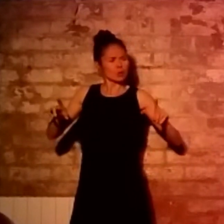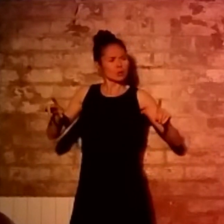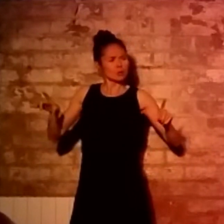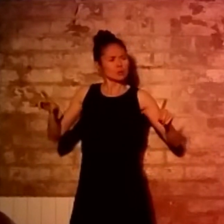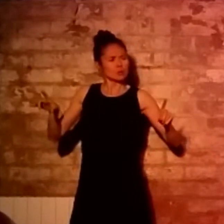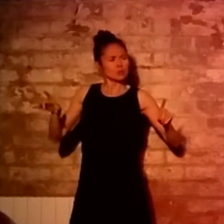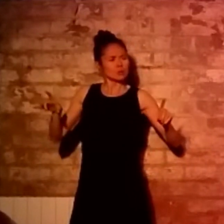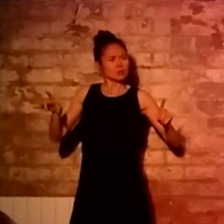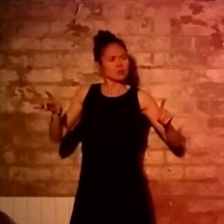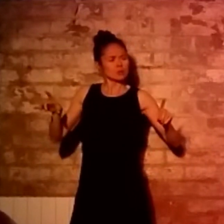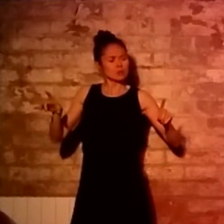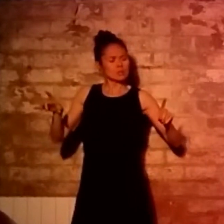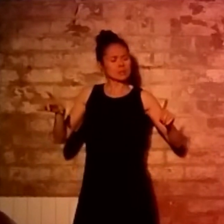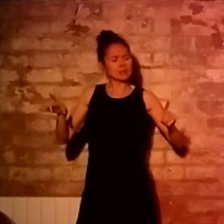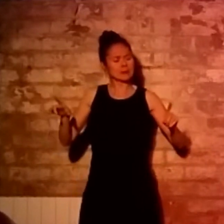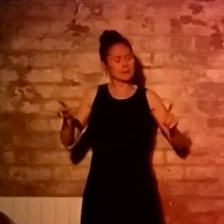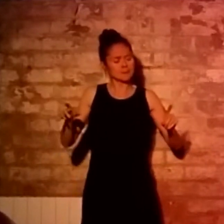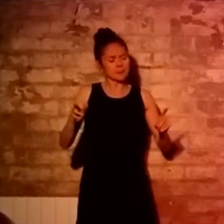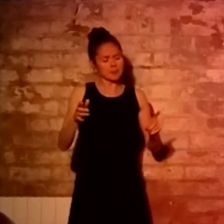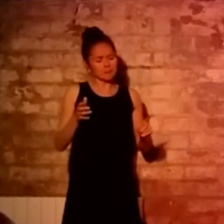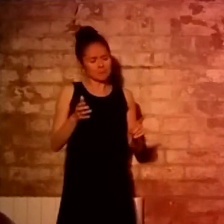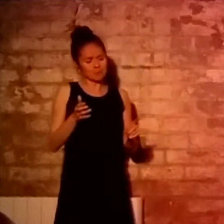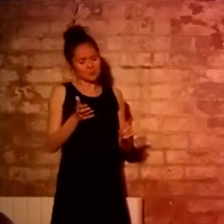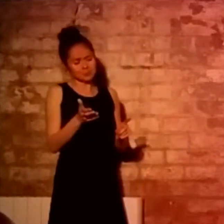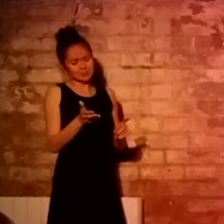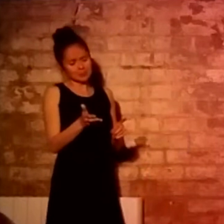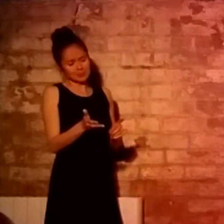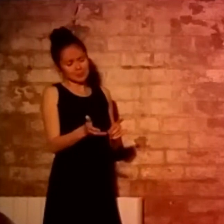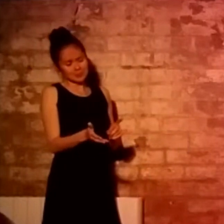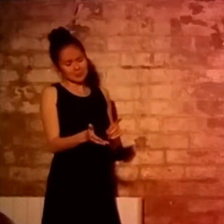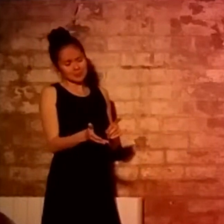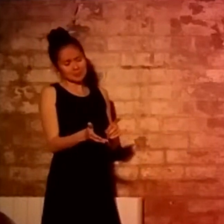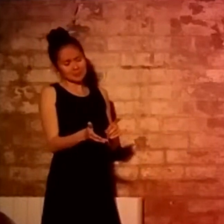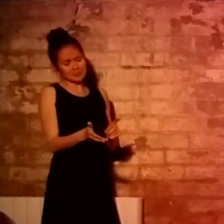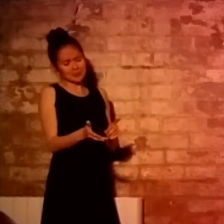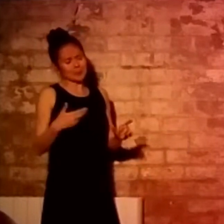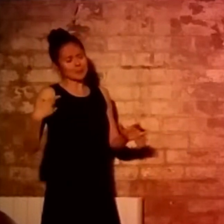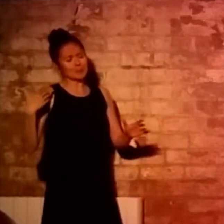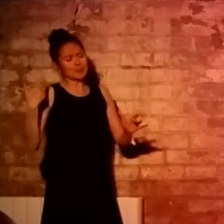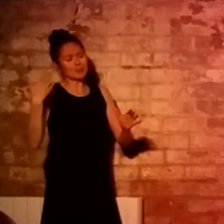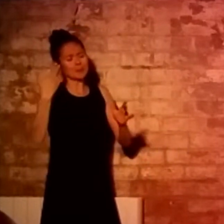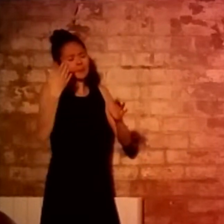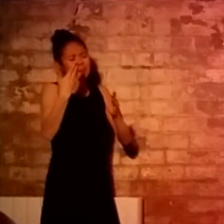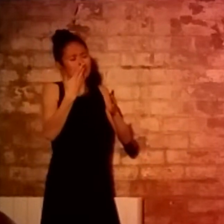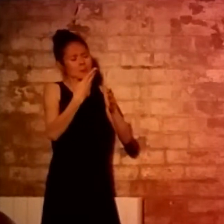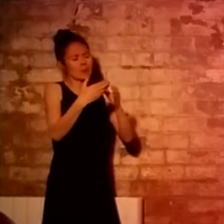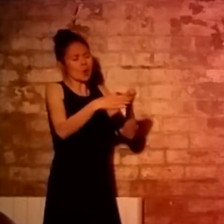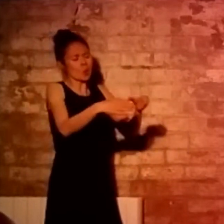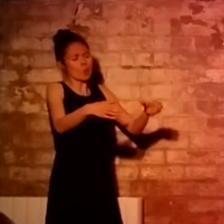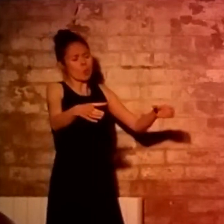For thou Hector; they hath caged thee and kept me from thou.